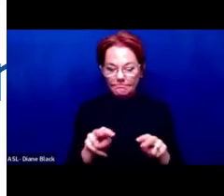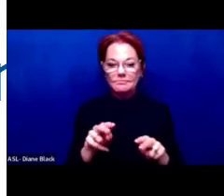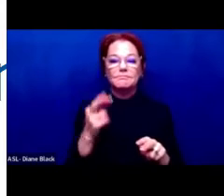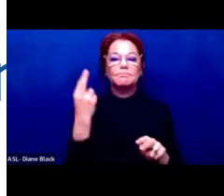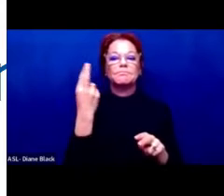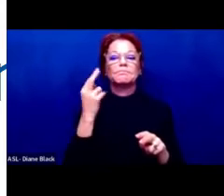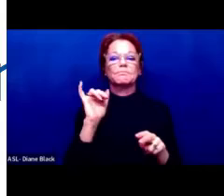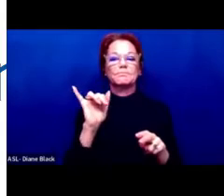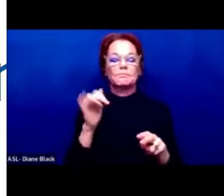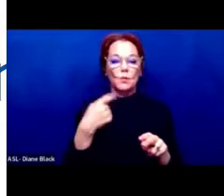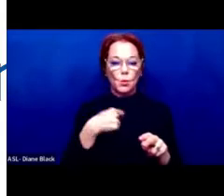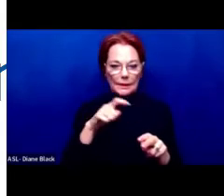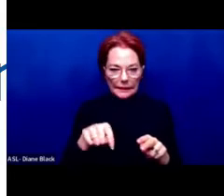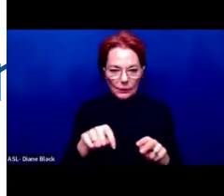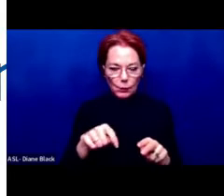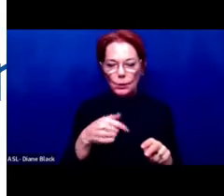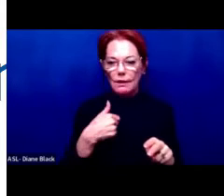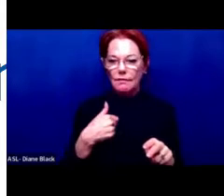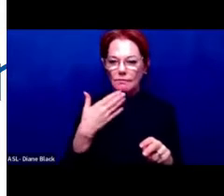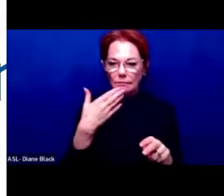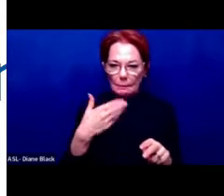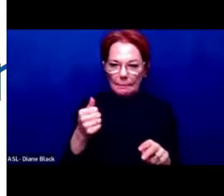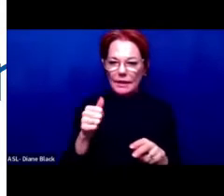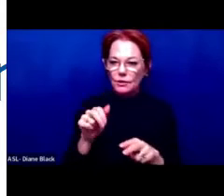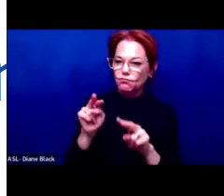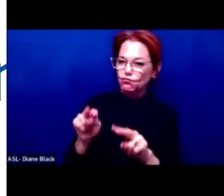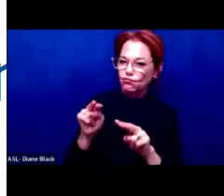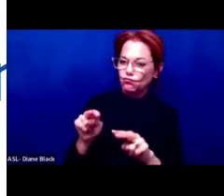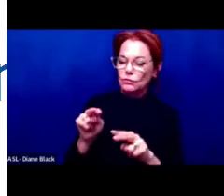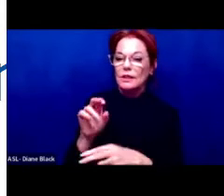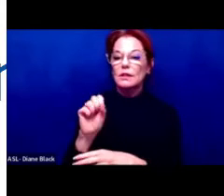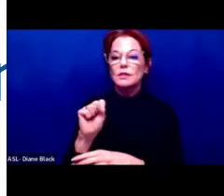need to have better surveillance systems to be able to monitor